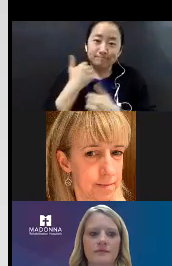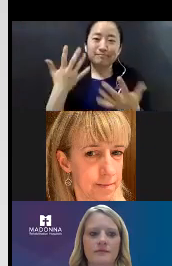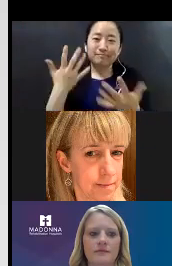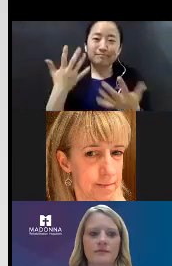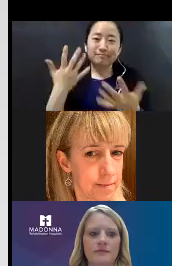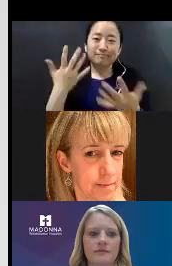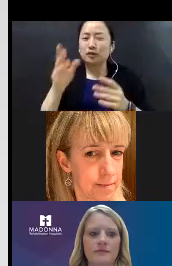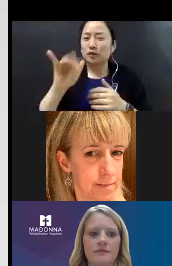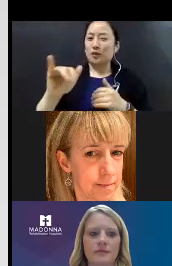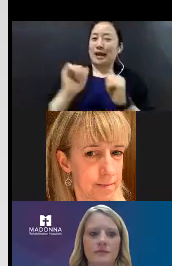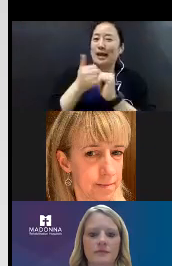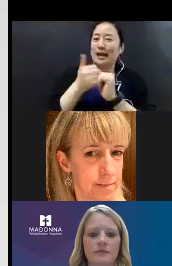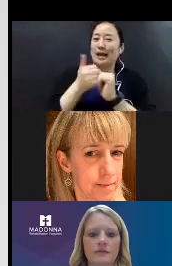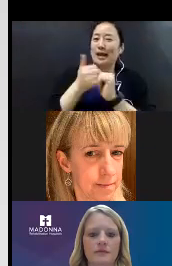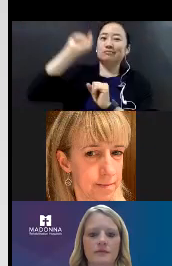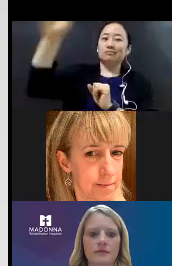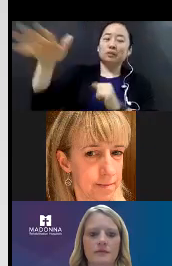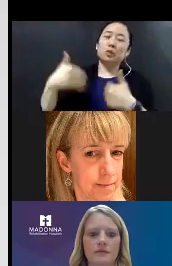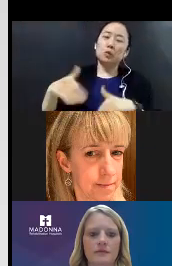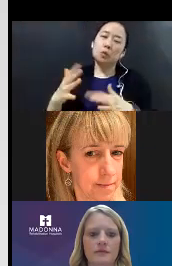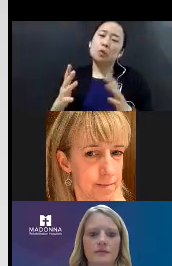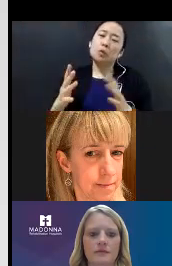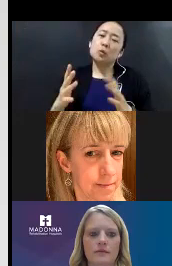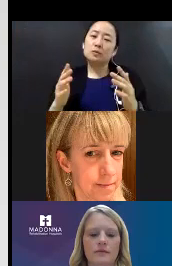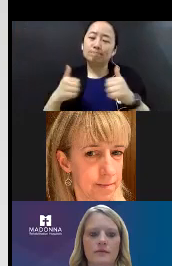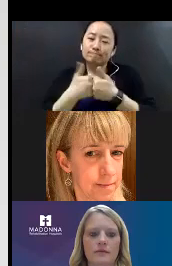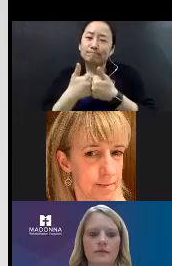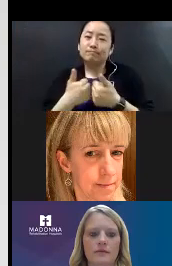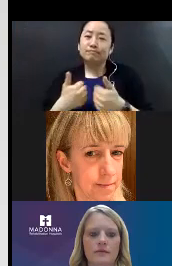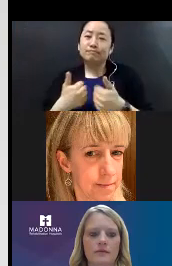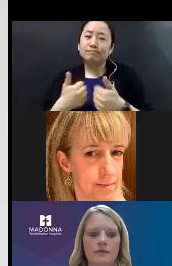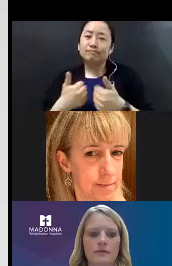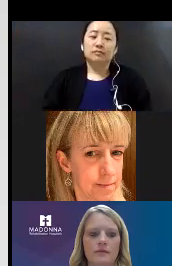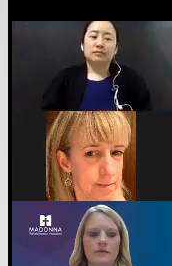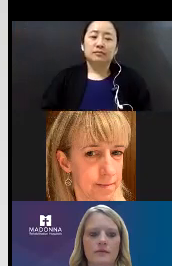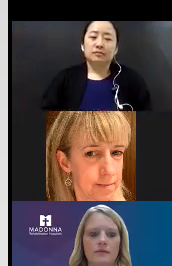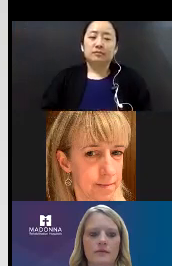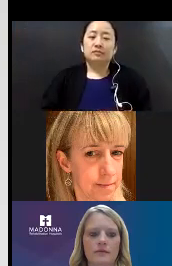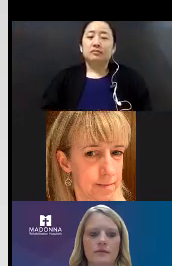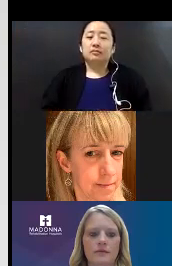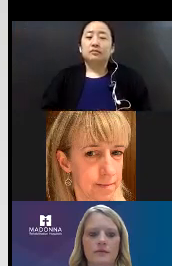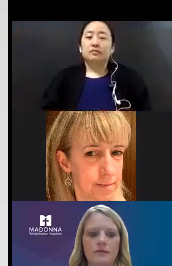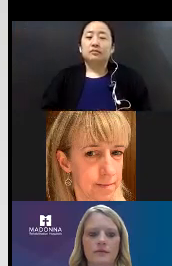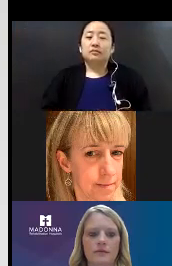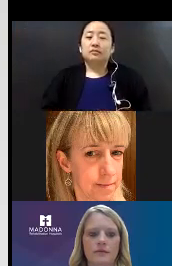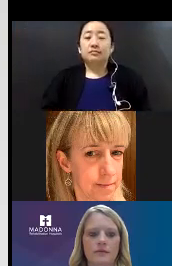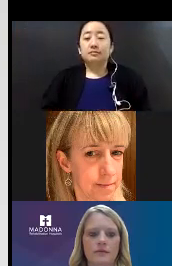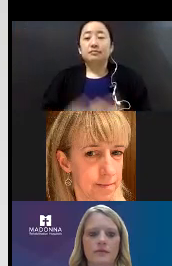QUESTIONNAIRE IS DIFFICULT AND KIND OF LEADS TO PITFALLS. THE SUPPORT PERSON MIGHT BE THE ONLY PERSON